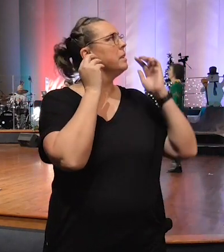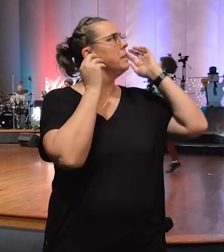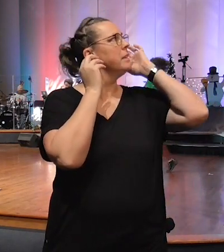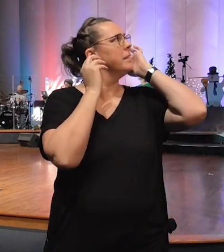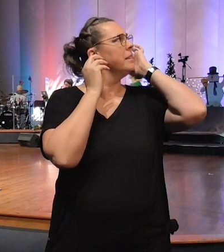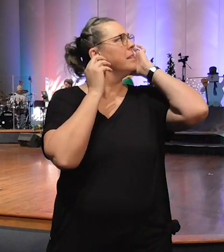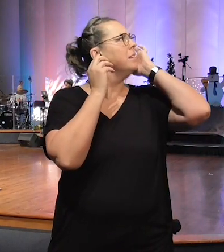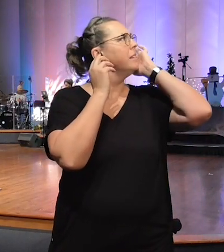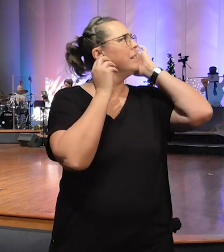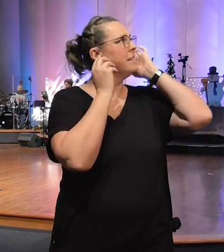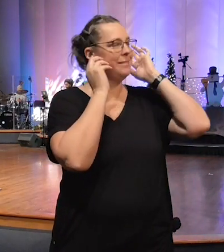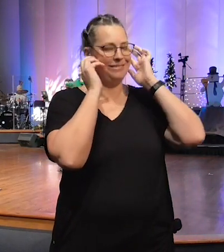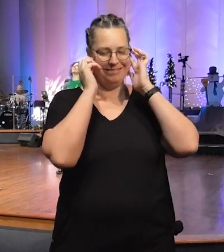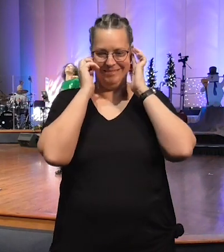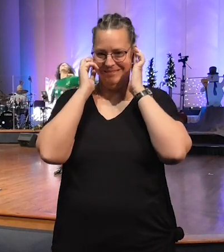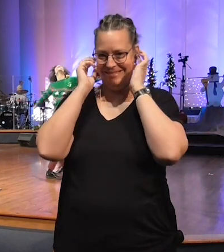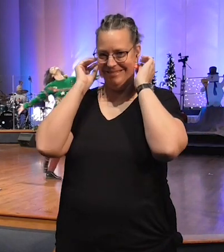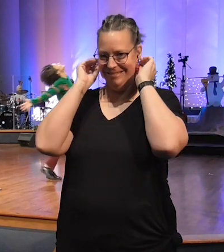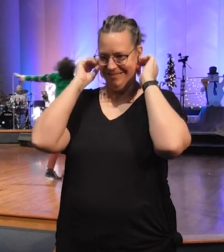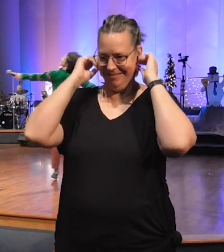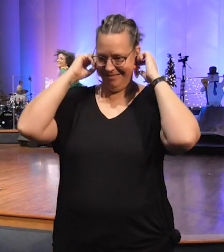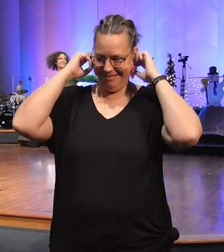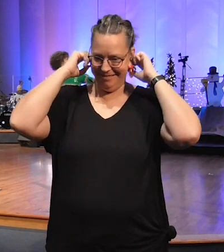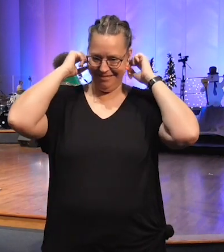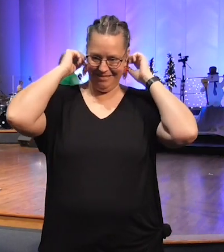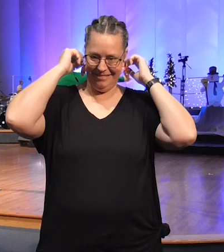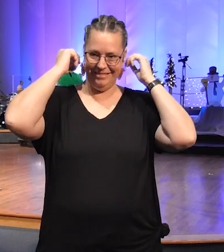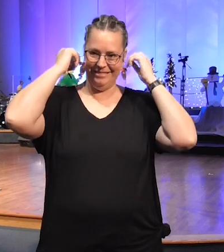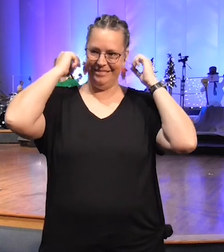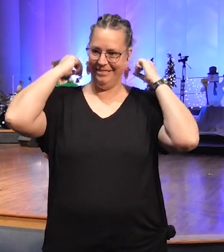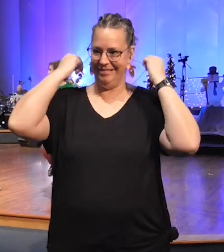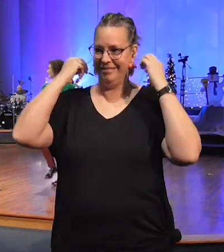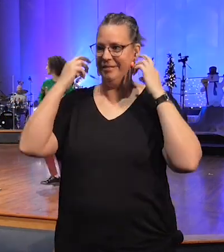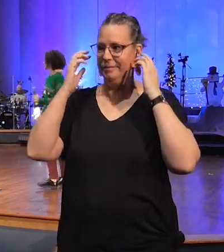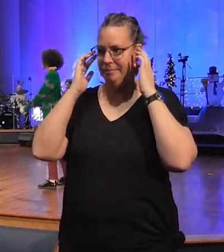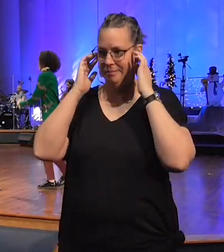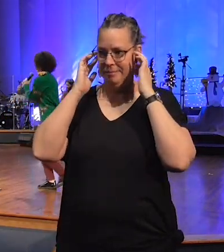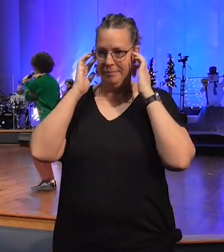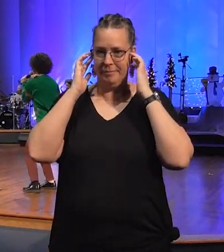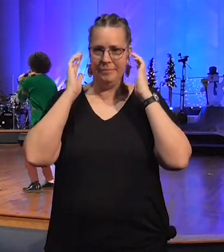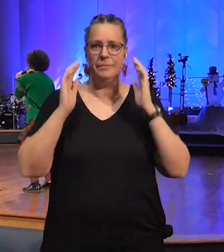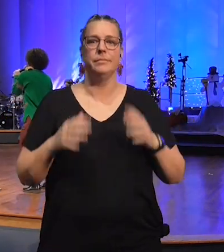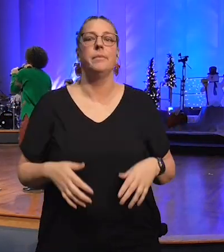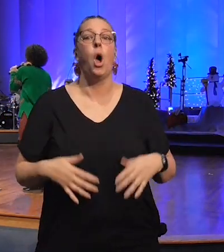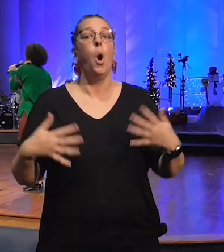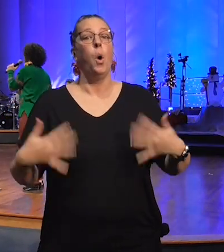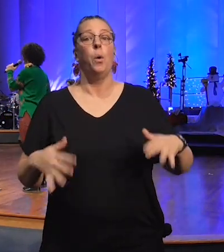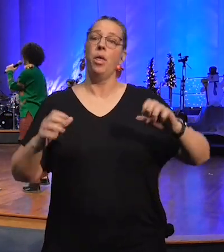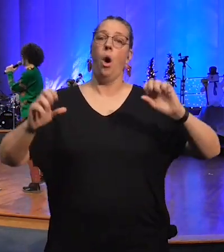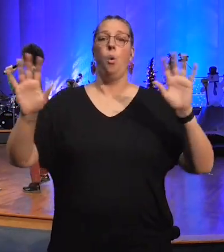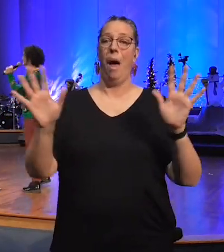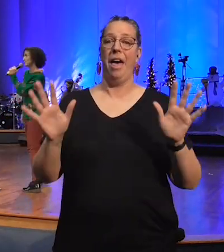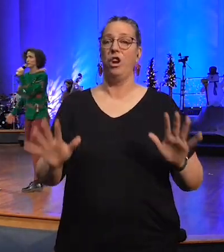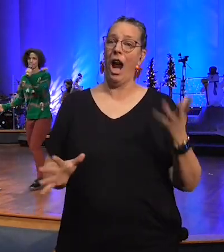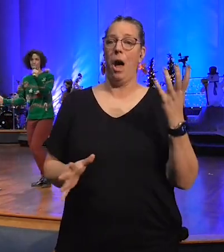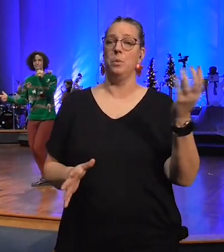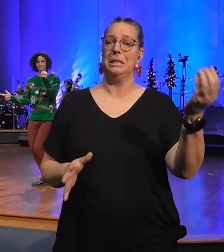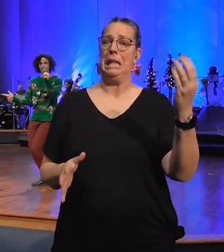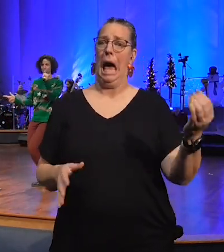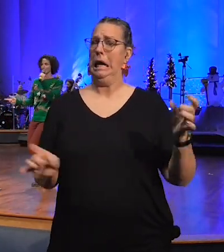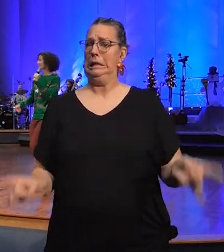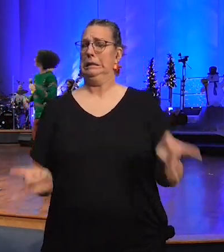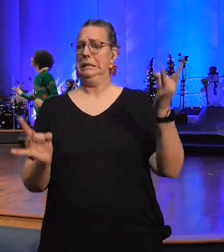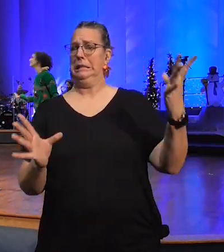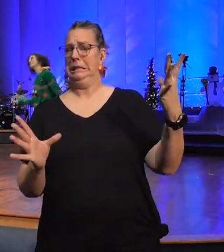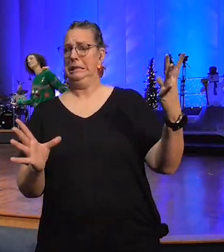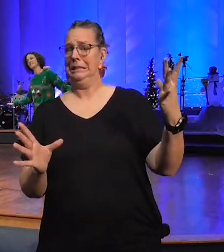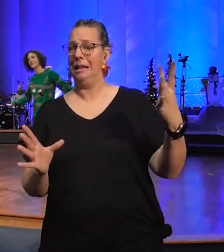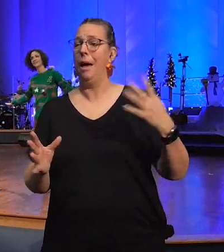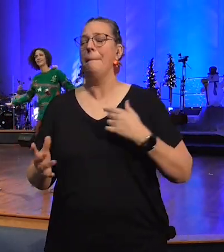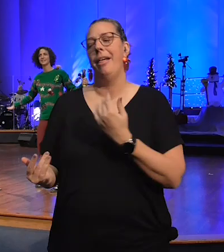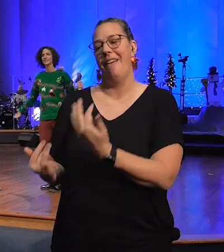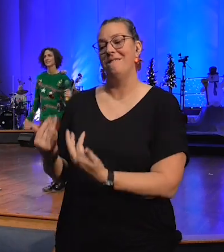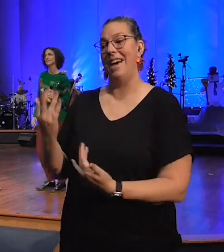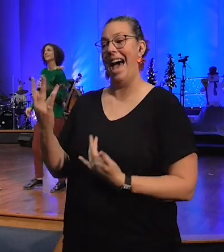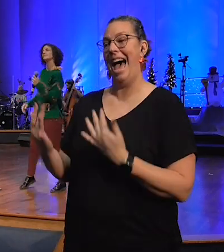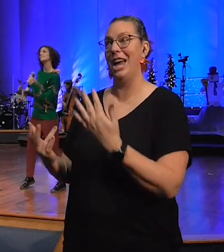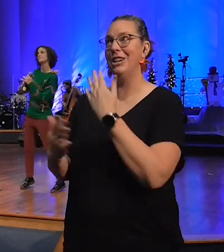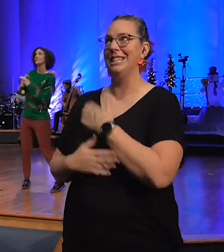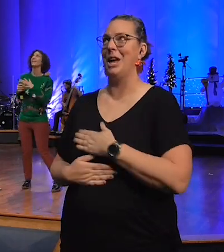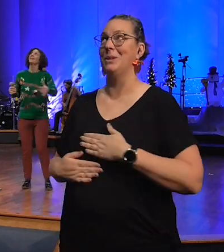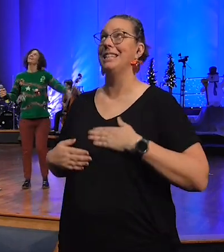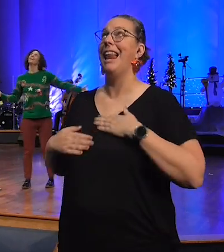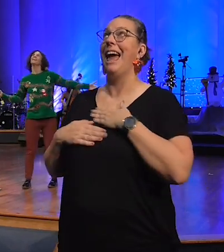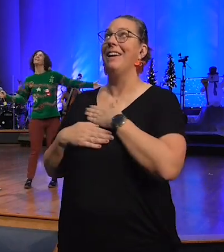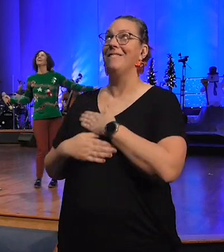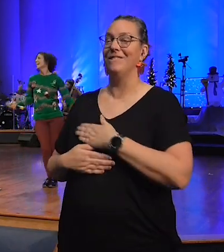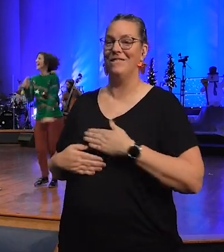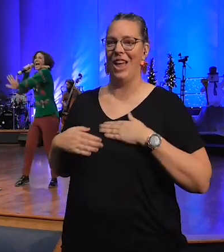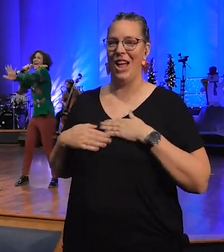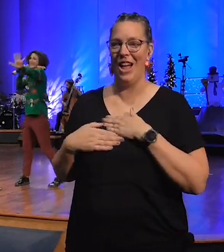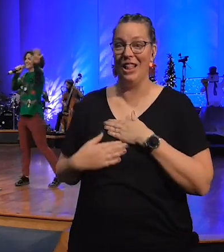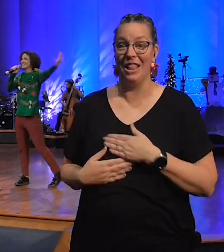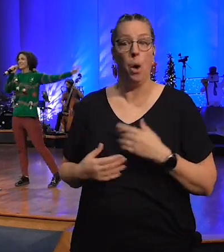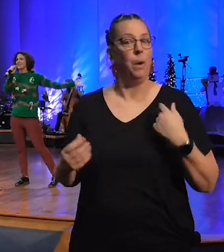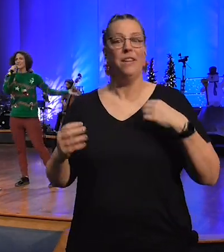guys oh the weather outside is frightful and the